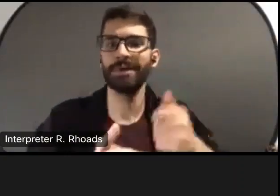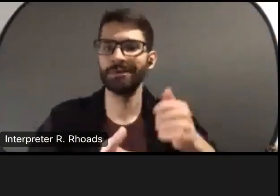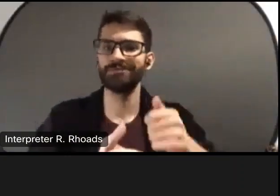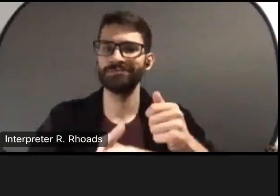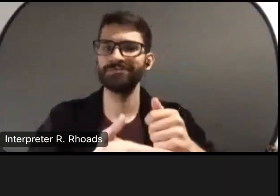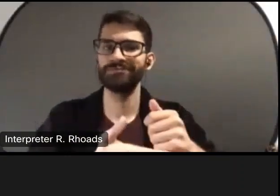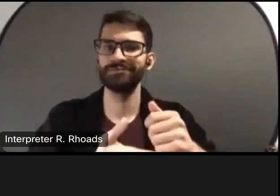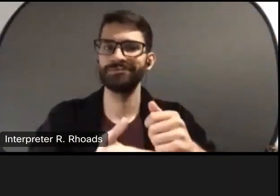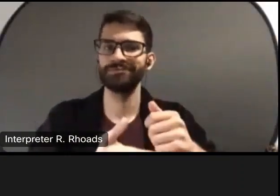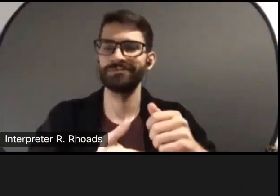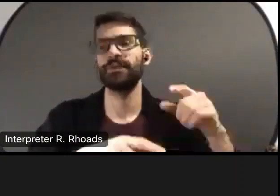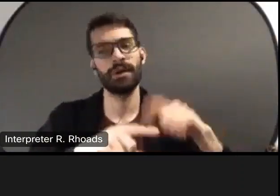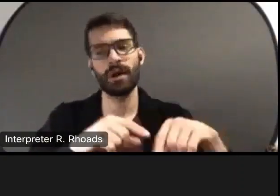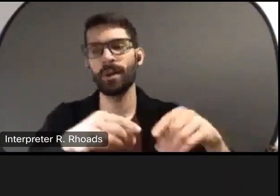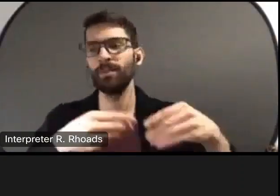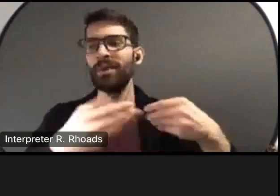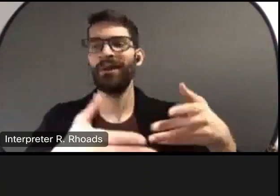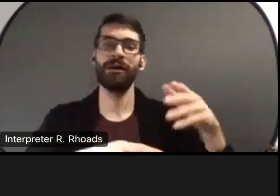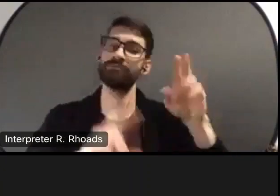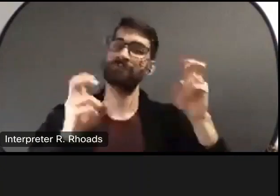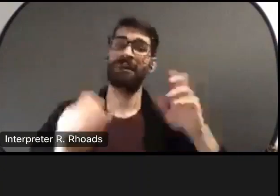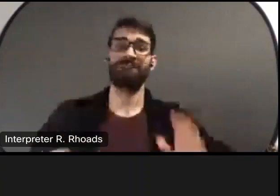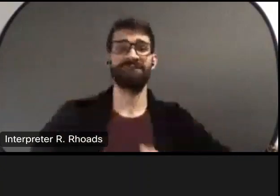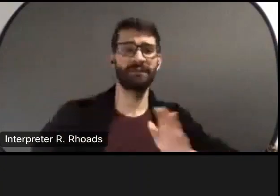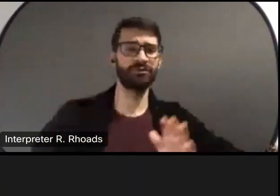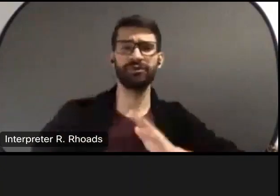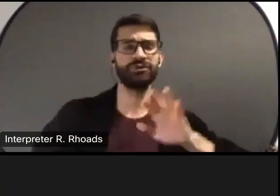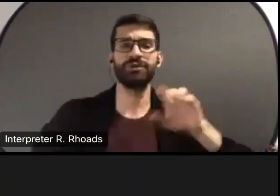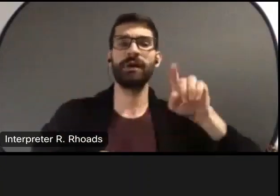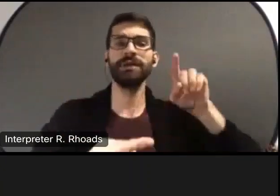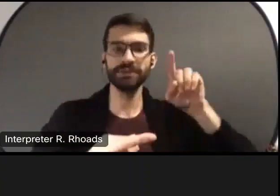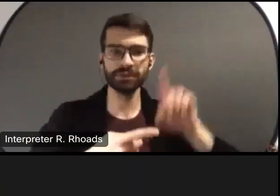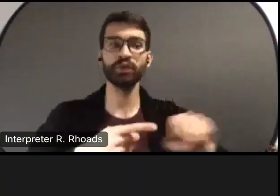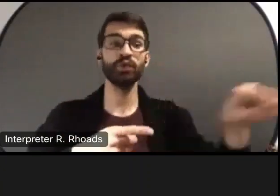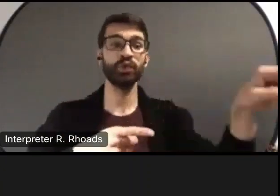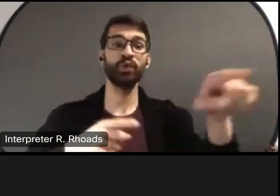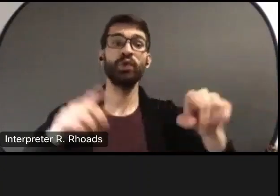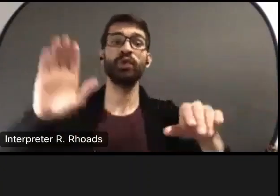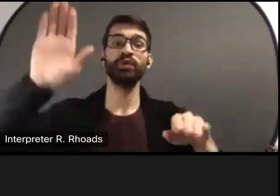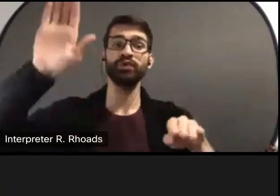provide the official emails until after you're sworn in and you're the official Commissioner.